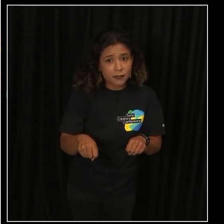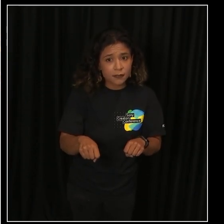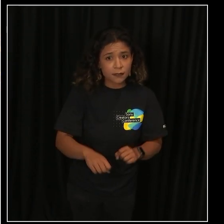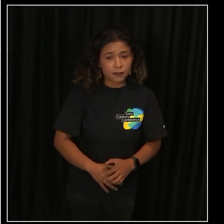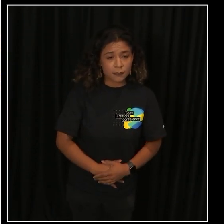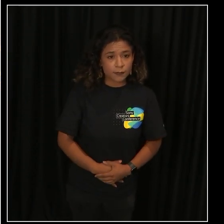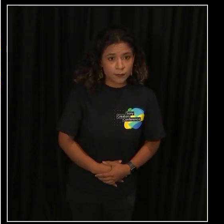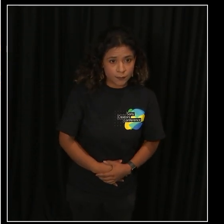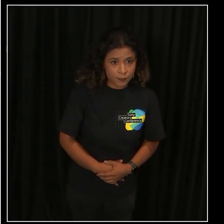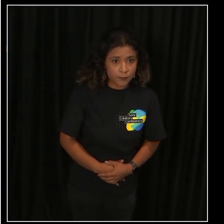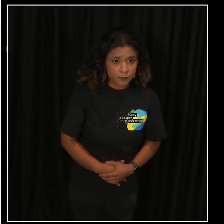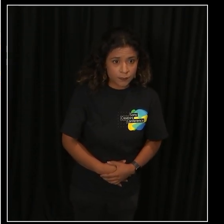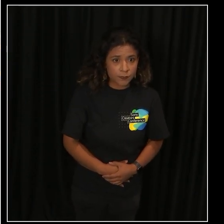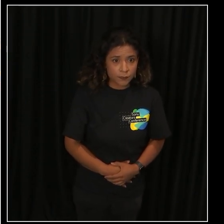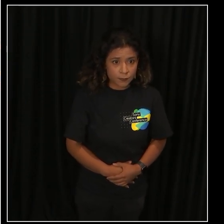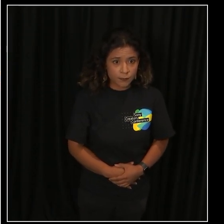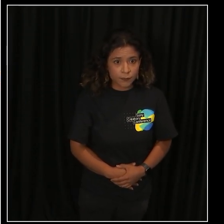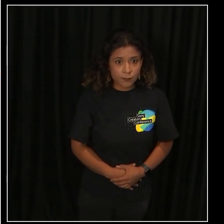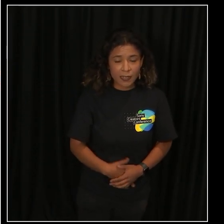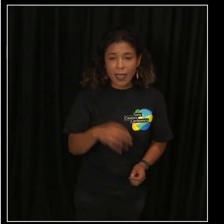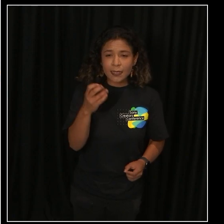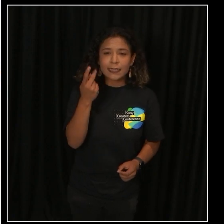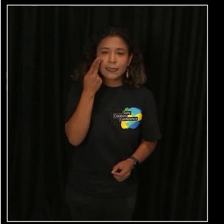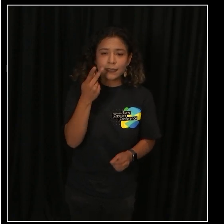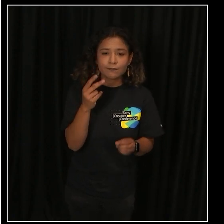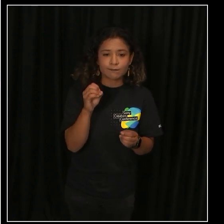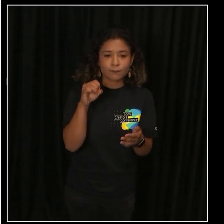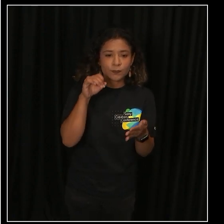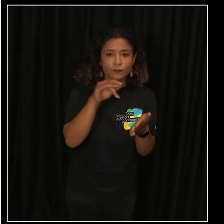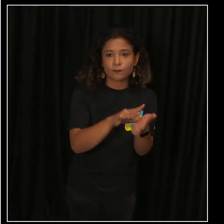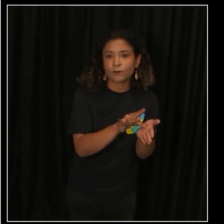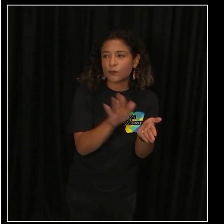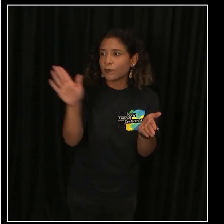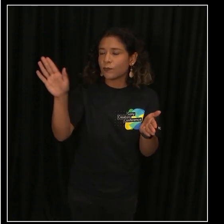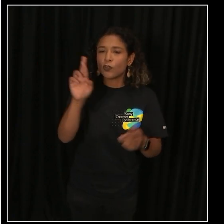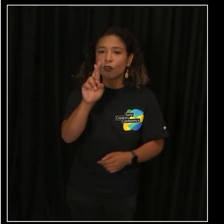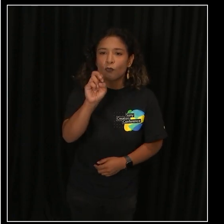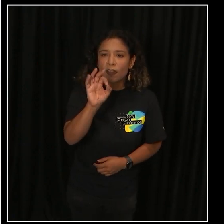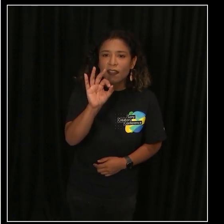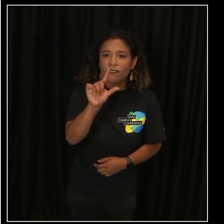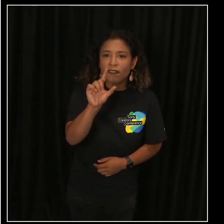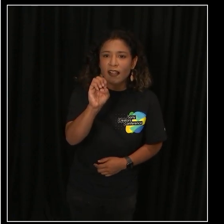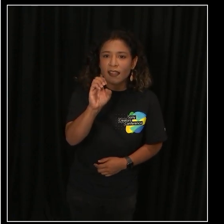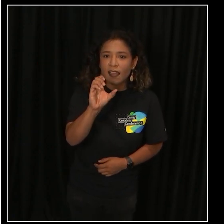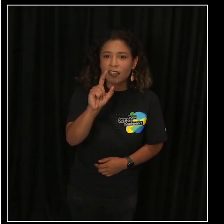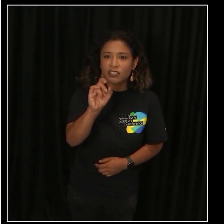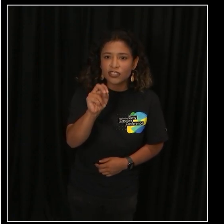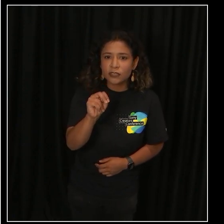In addition, refraction of a slight rough metallic surface, a realistically represented.